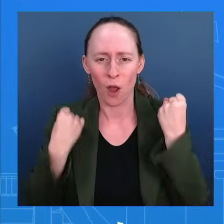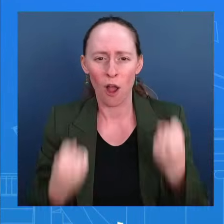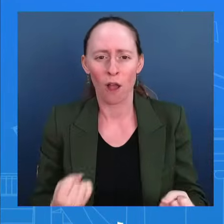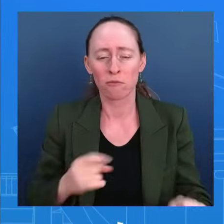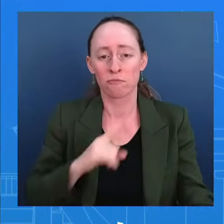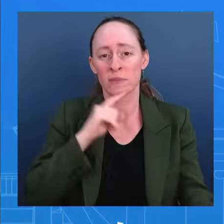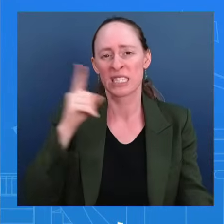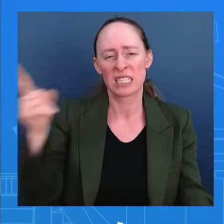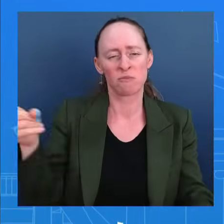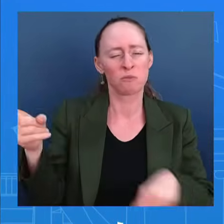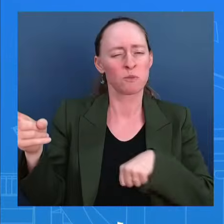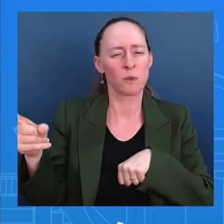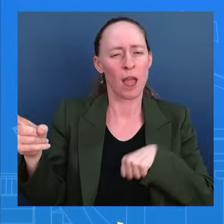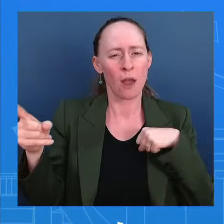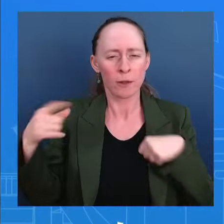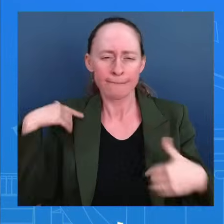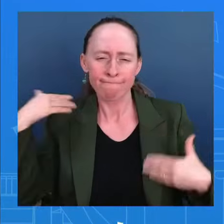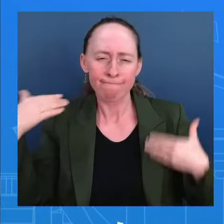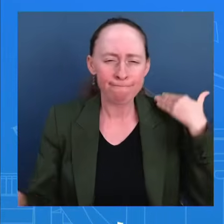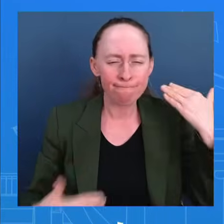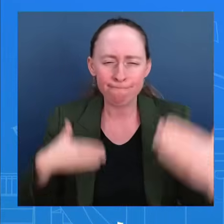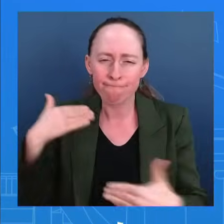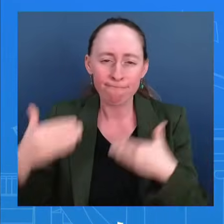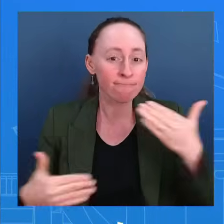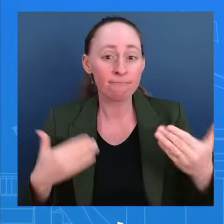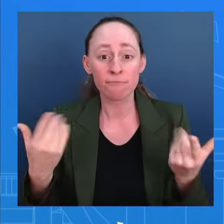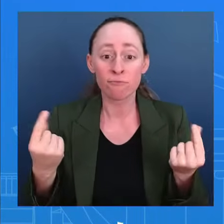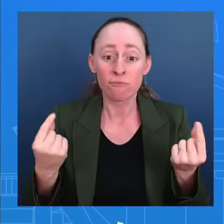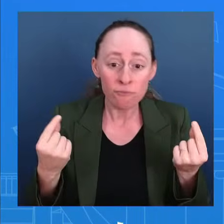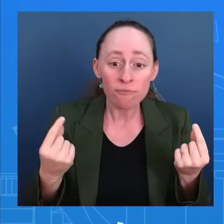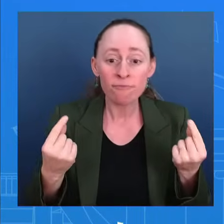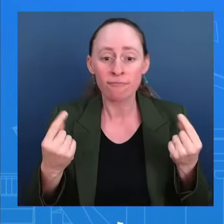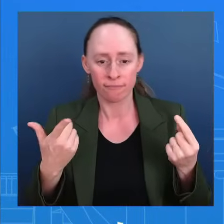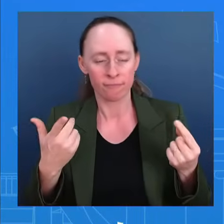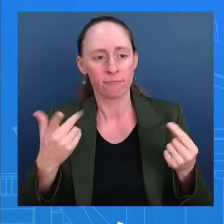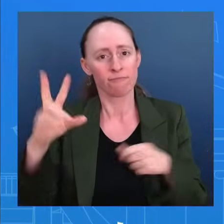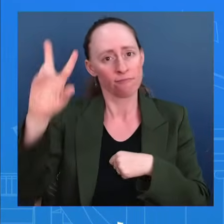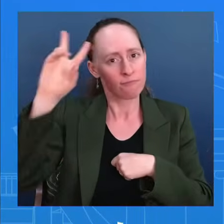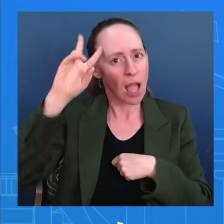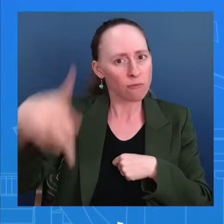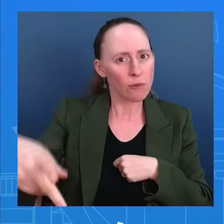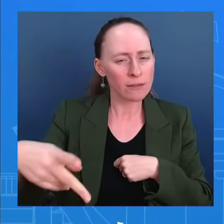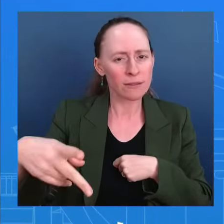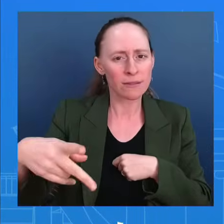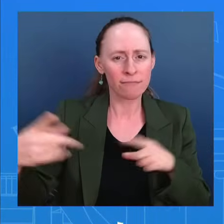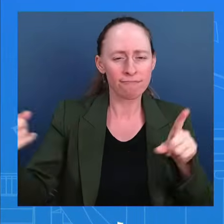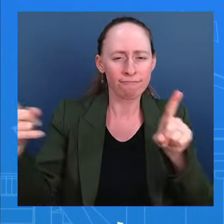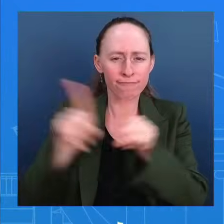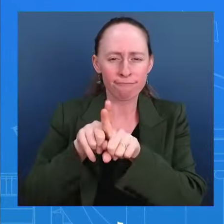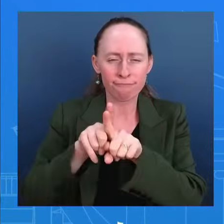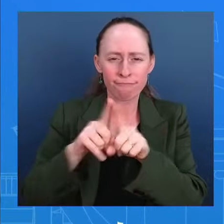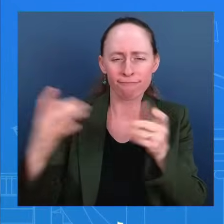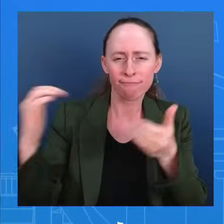that he had with the vice president, and that's why we've seen the economy turn around. That's why we all sitting here today without masks on,